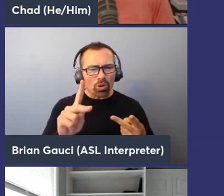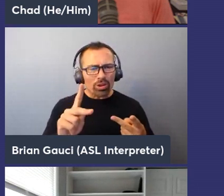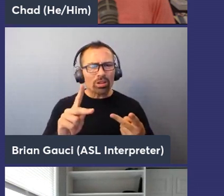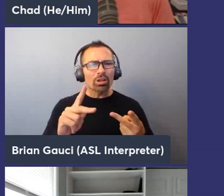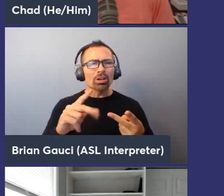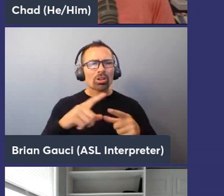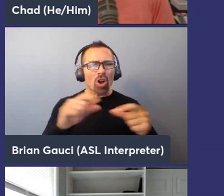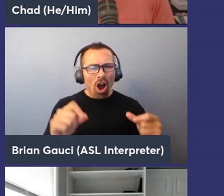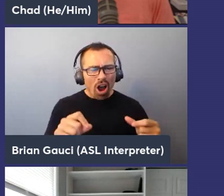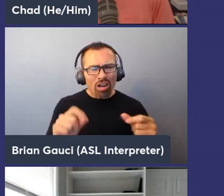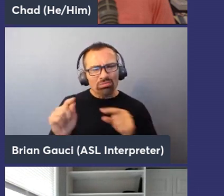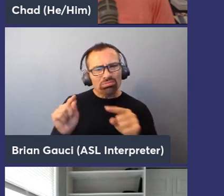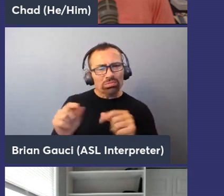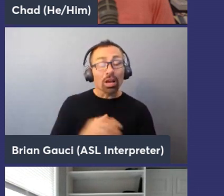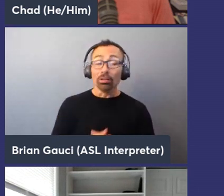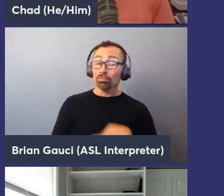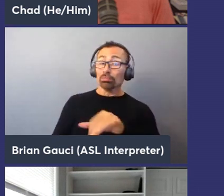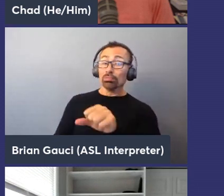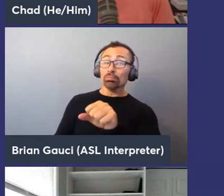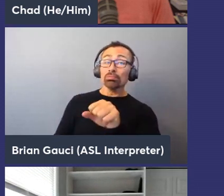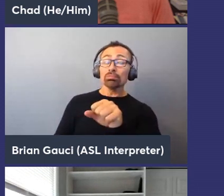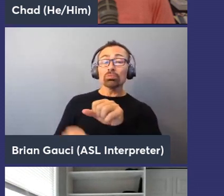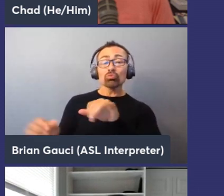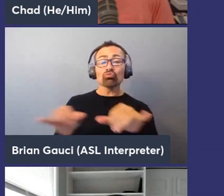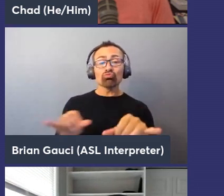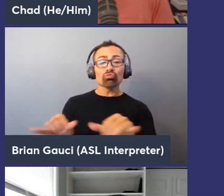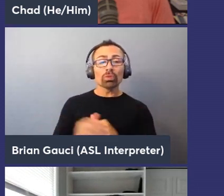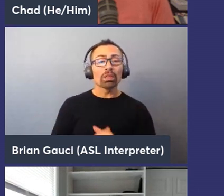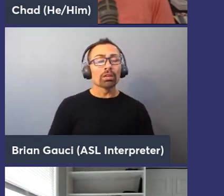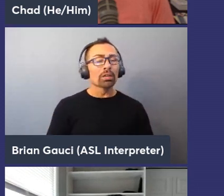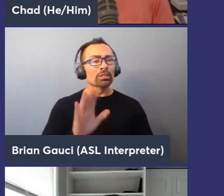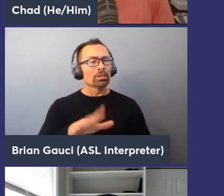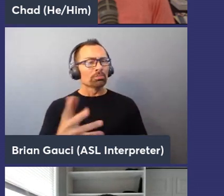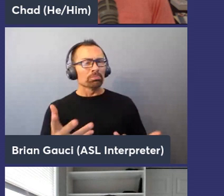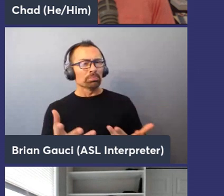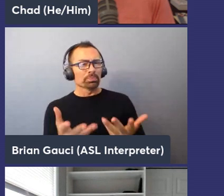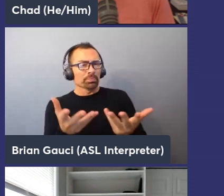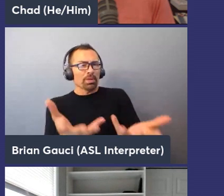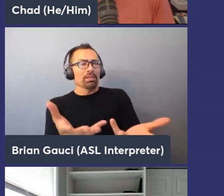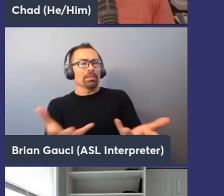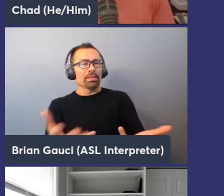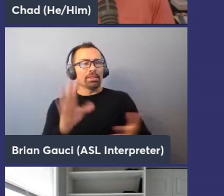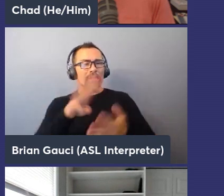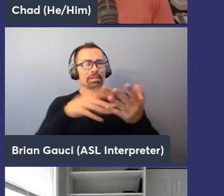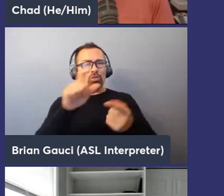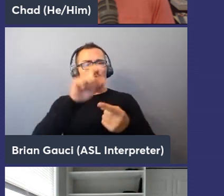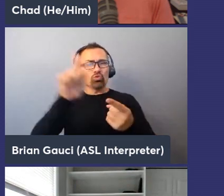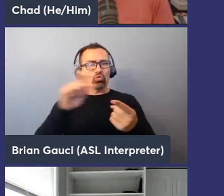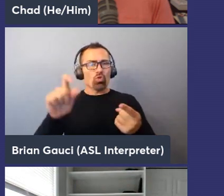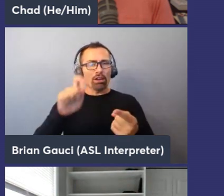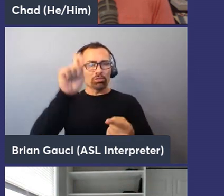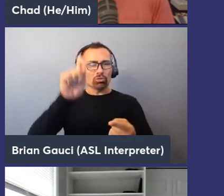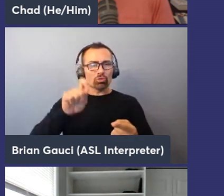In fact, how did we get here? How did I get this graph is probably a great segue here.